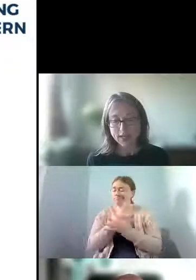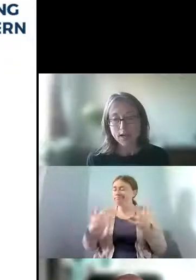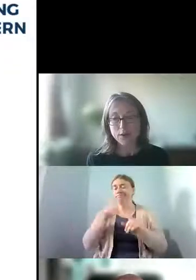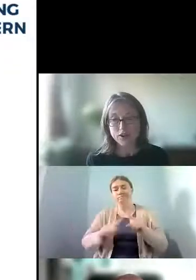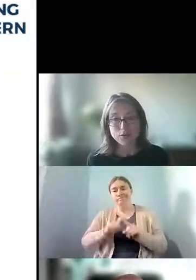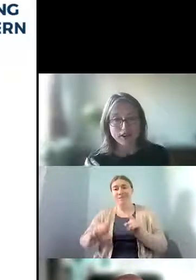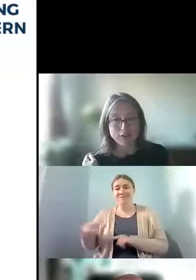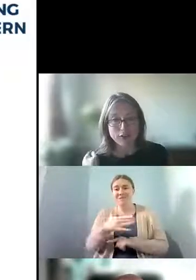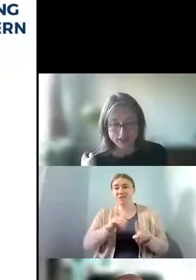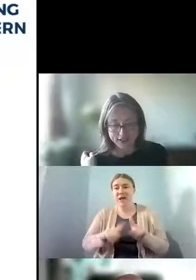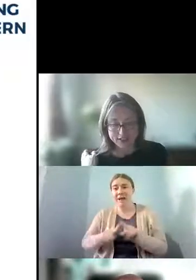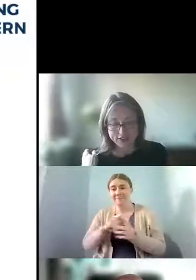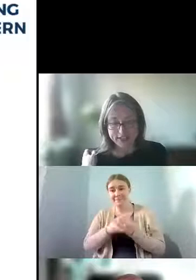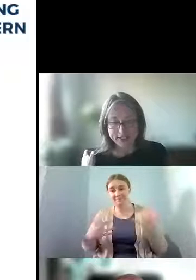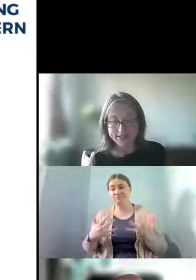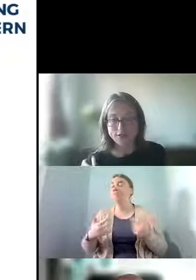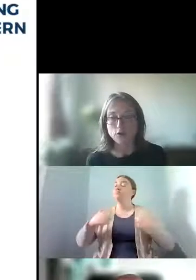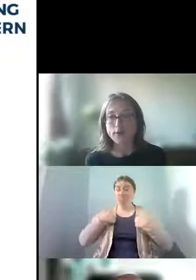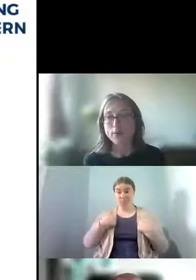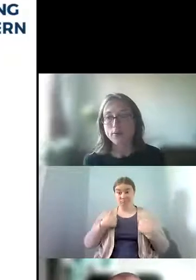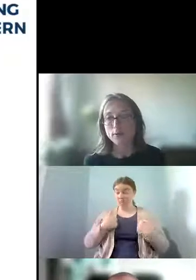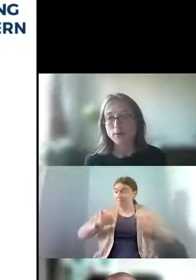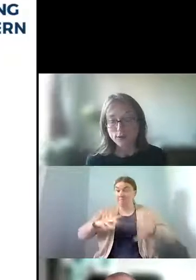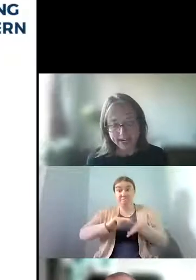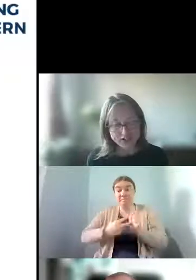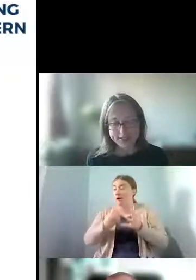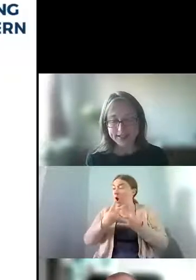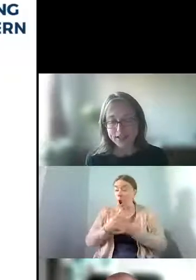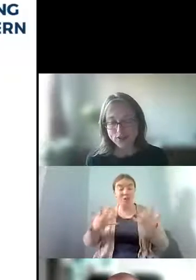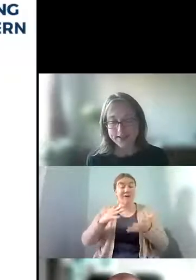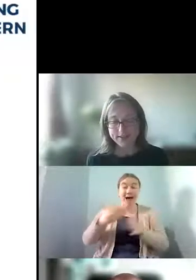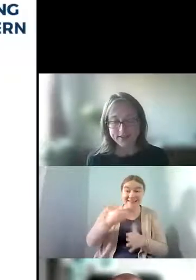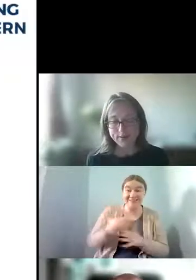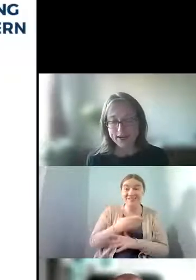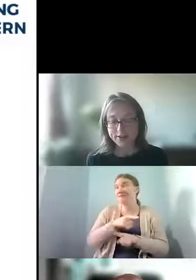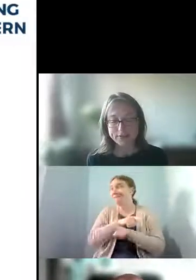we do also have lots of activities for people of all ages and interests and backgrounds